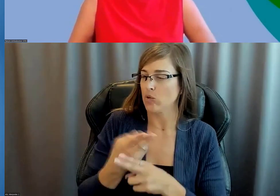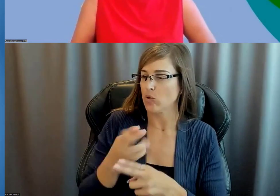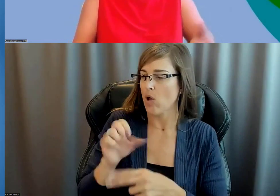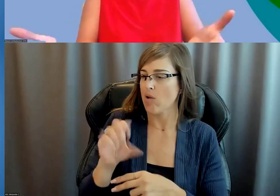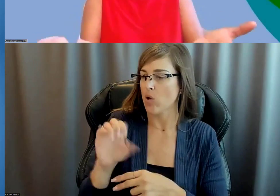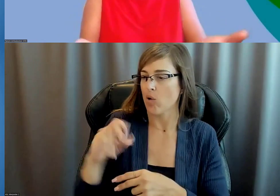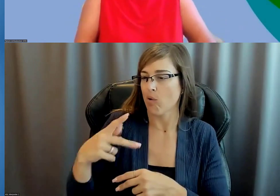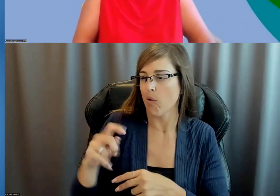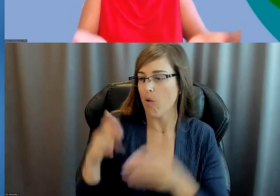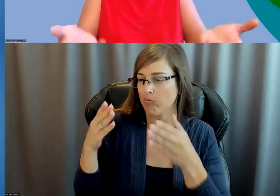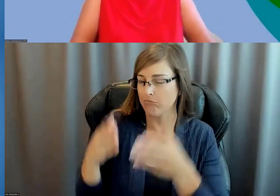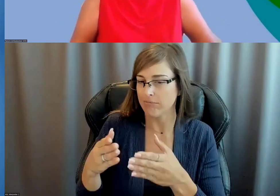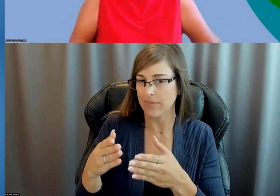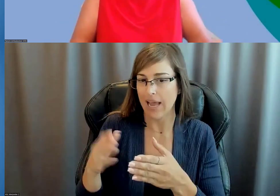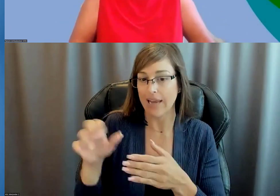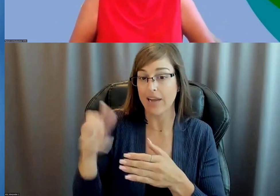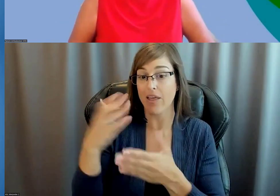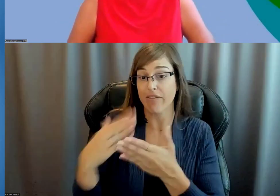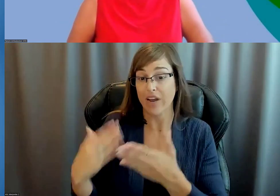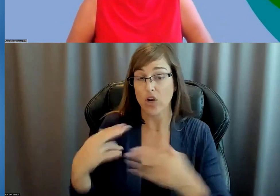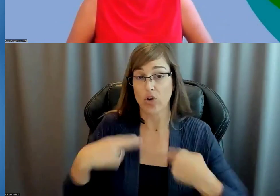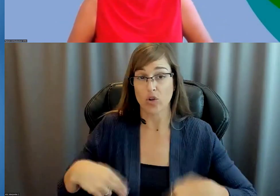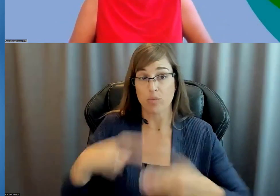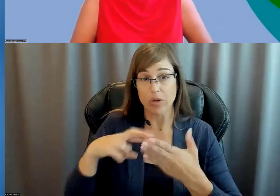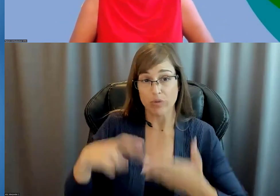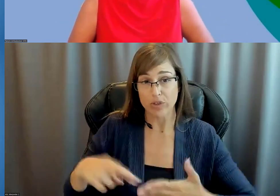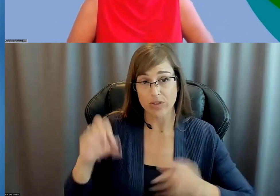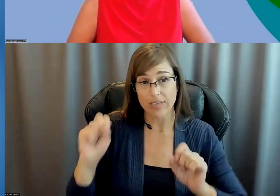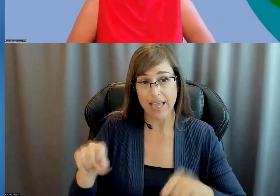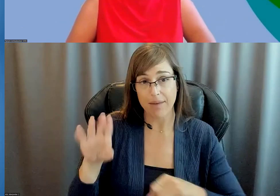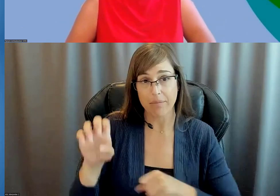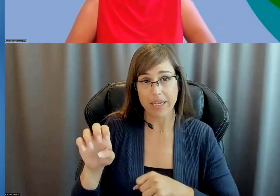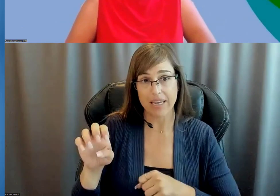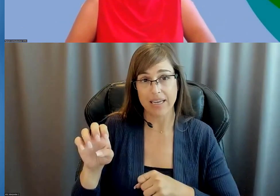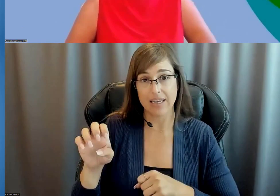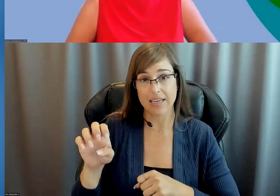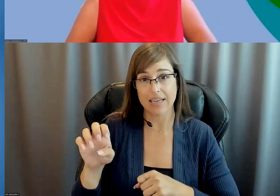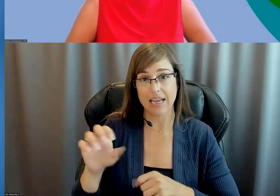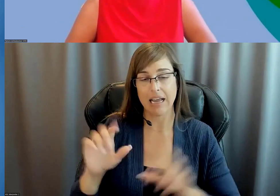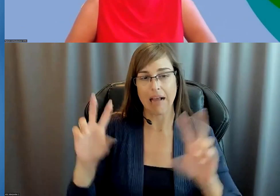Dr. Ranjini Ambalavanar: .. . aggravating factor, human research can be classified into that, yes.